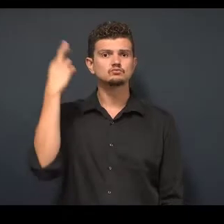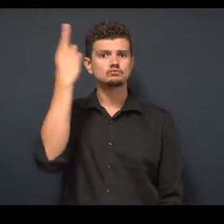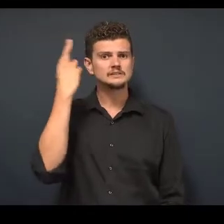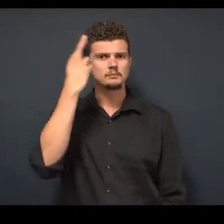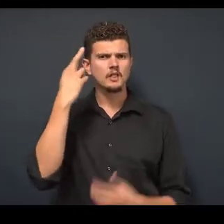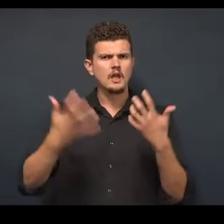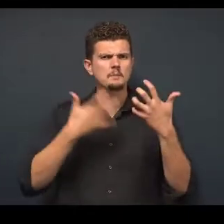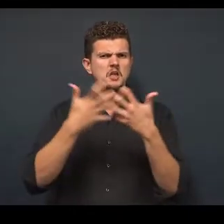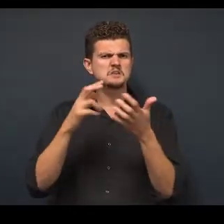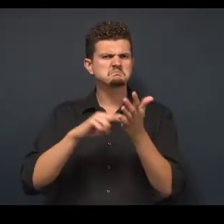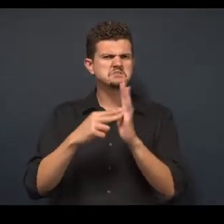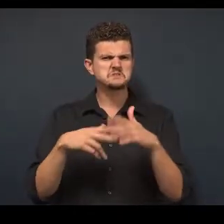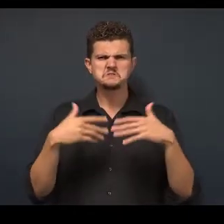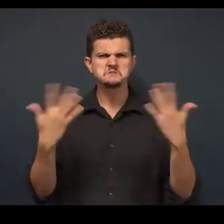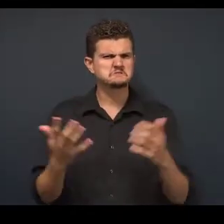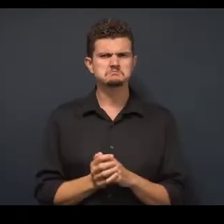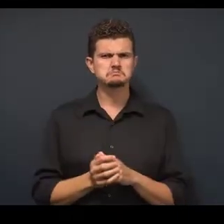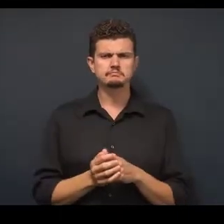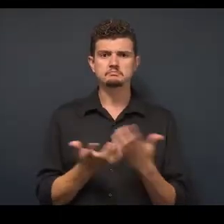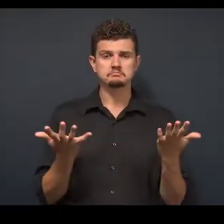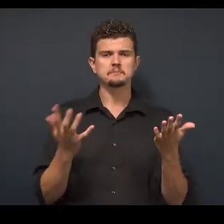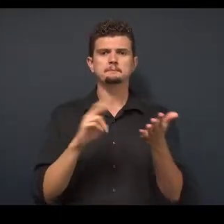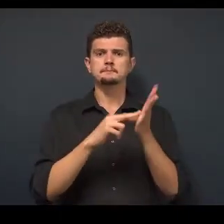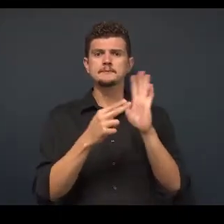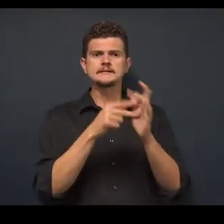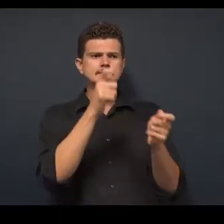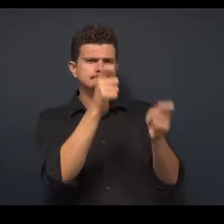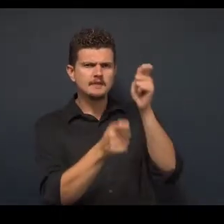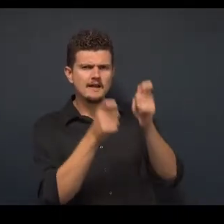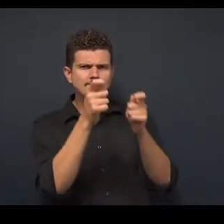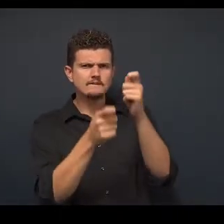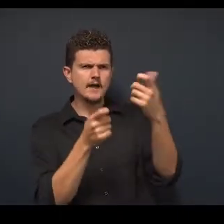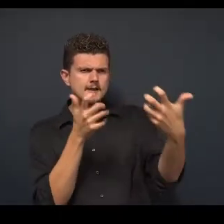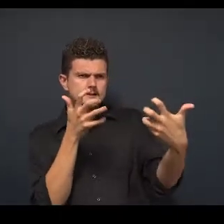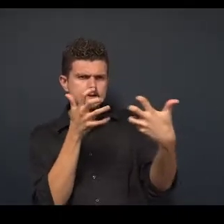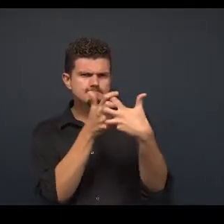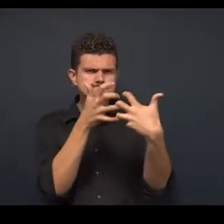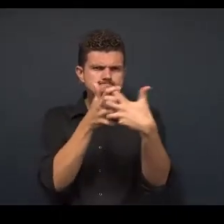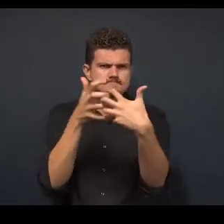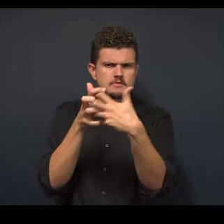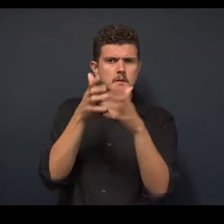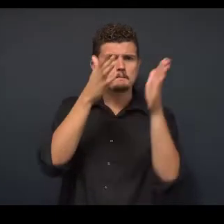What is a reasonable accommodation? A reasonable accommodation is a modification or adjustment